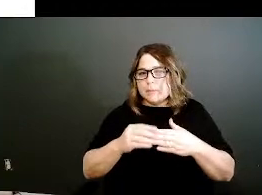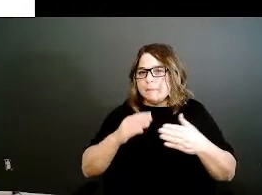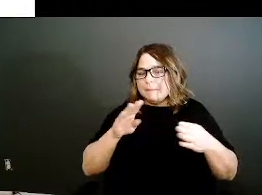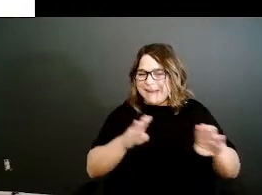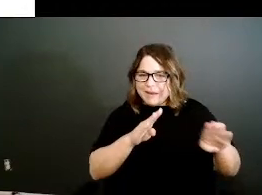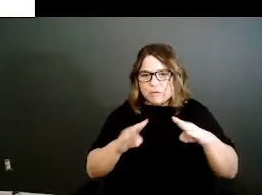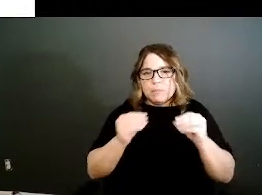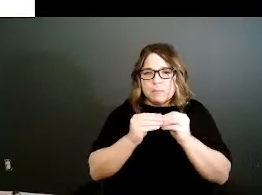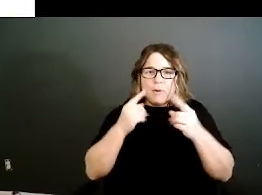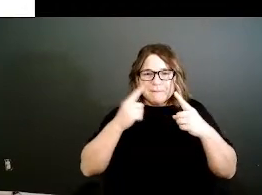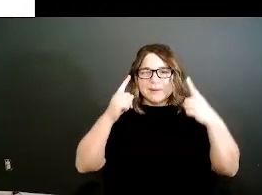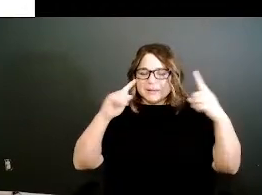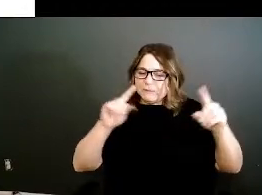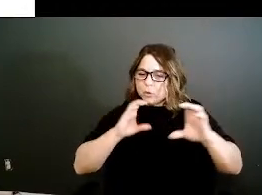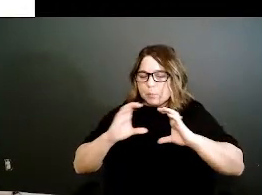HAPPY TO REPORT THAT THERE ARE OTHER EFFORTS AS WELL